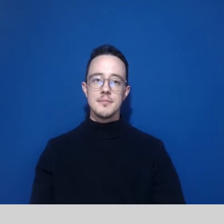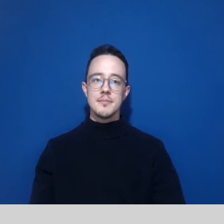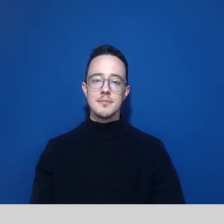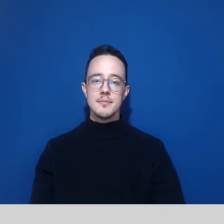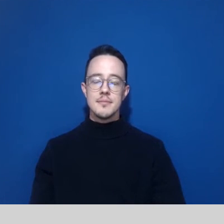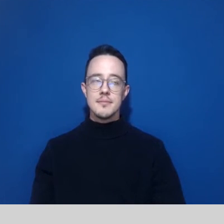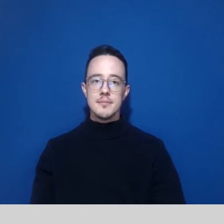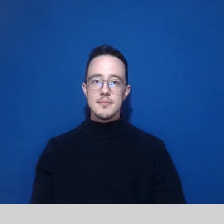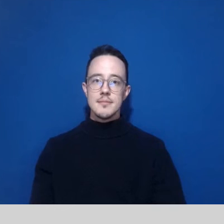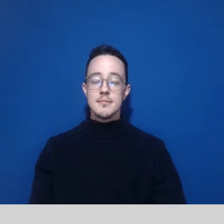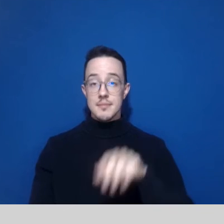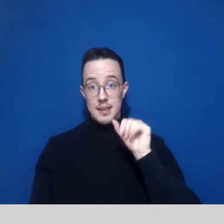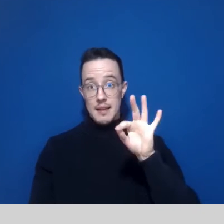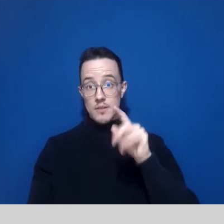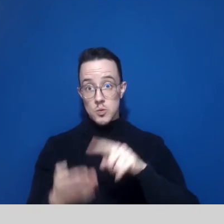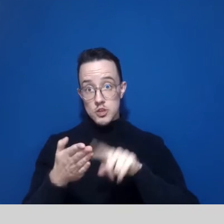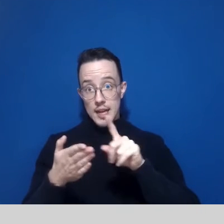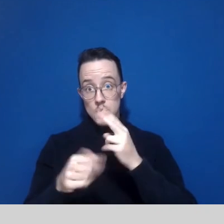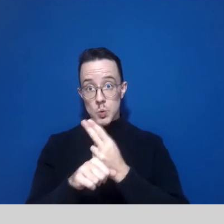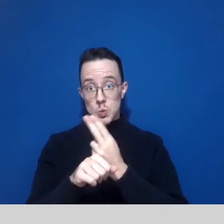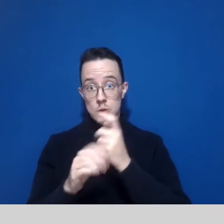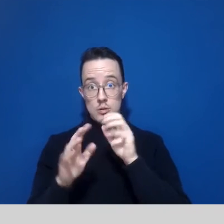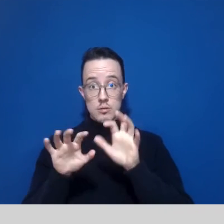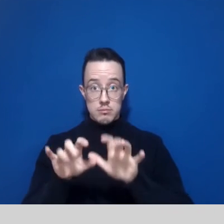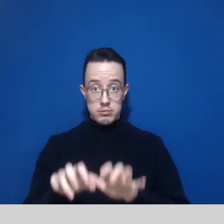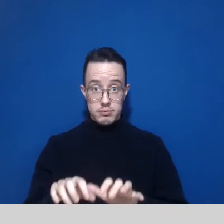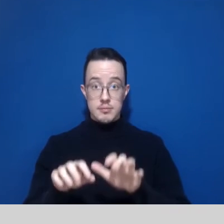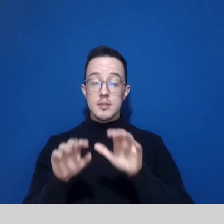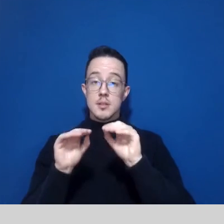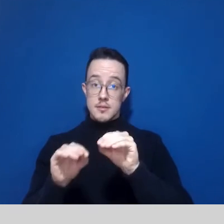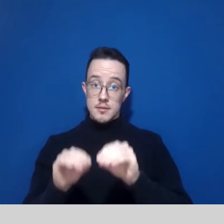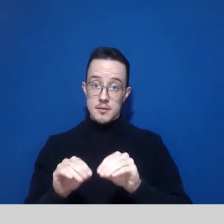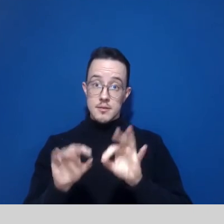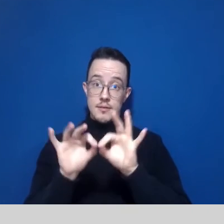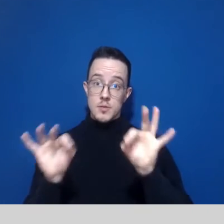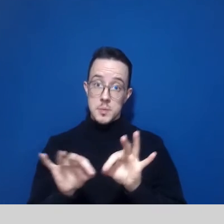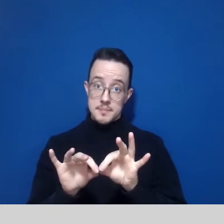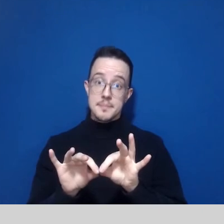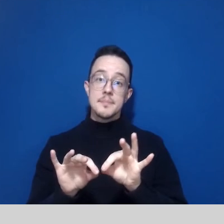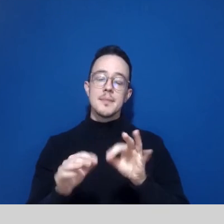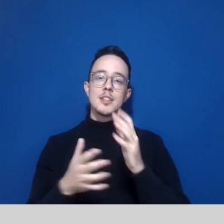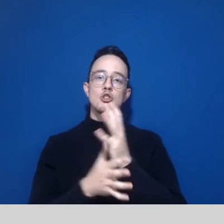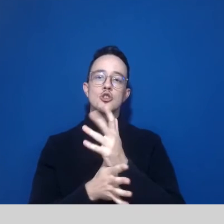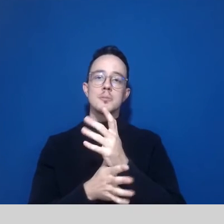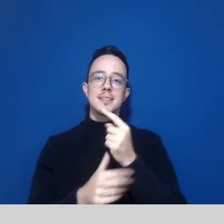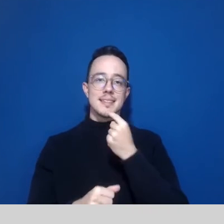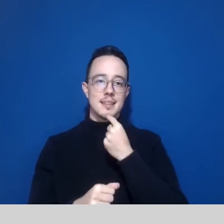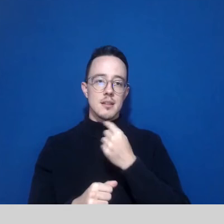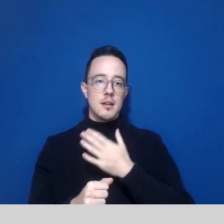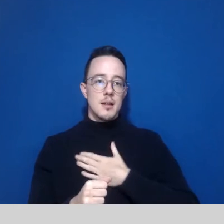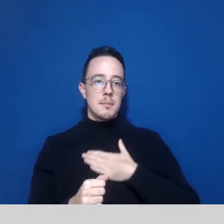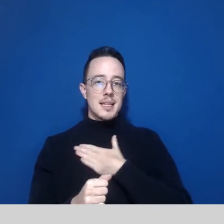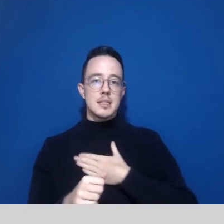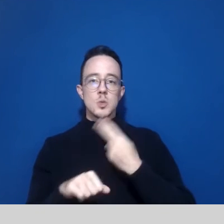And if you check for what the user writes in, I write my name and the German form tells me,